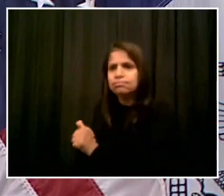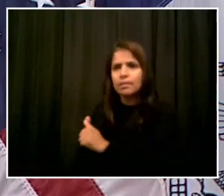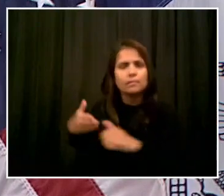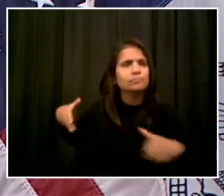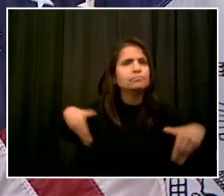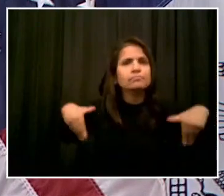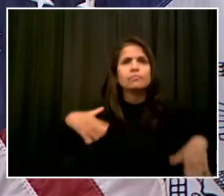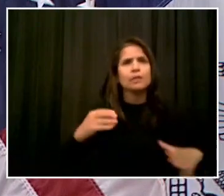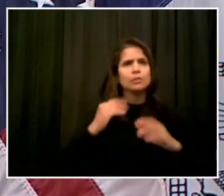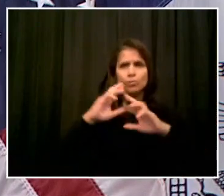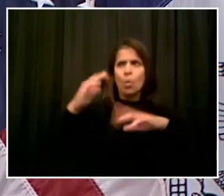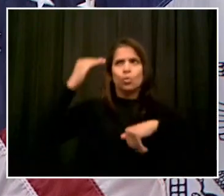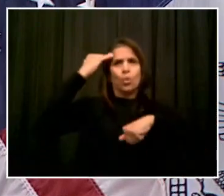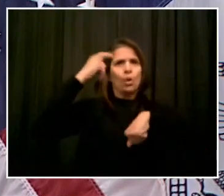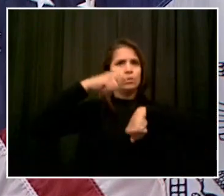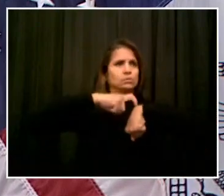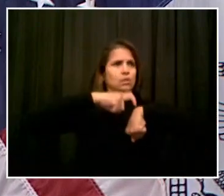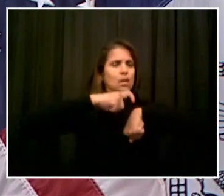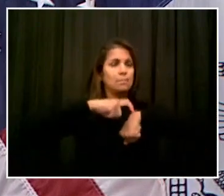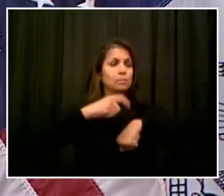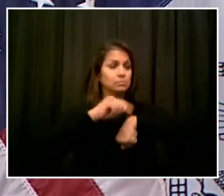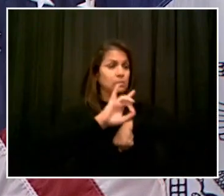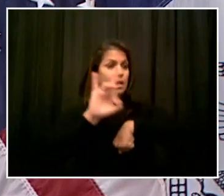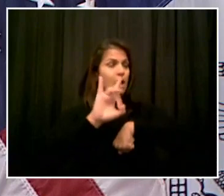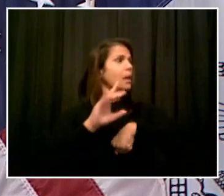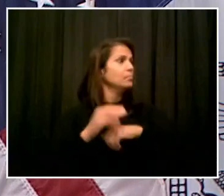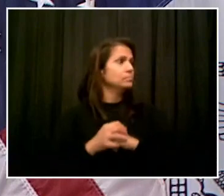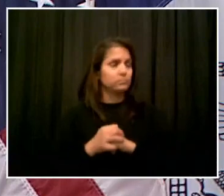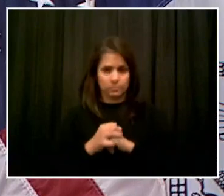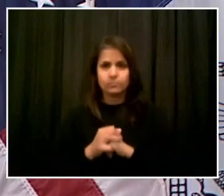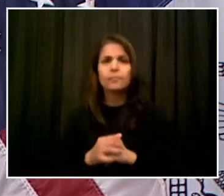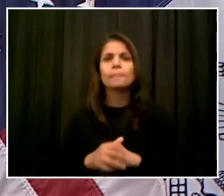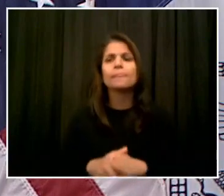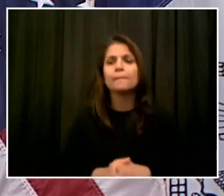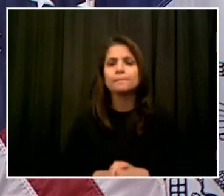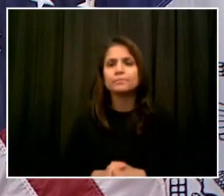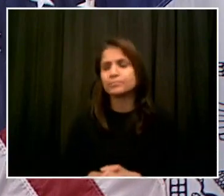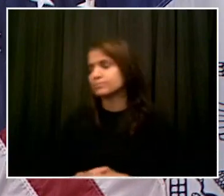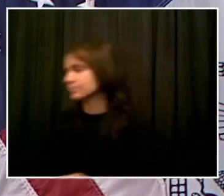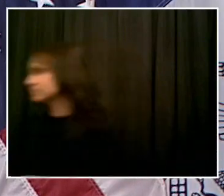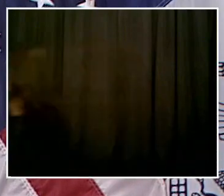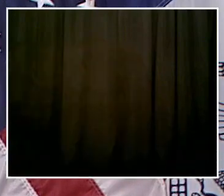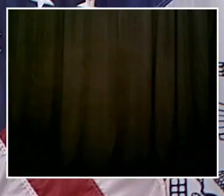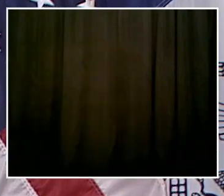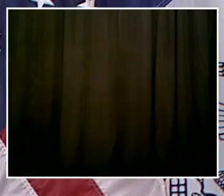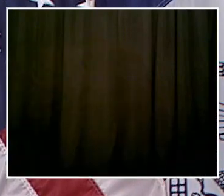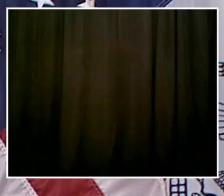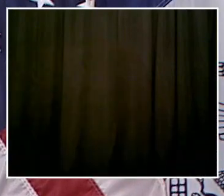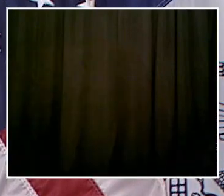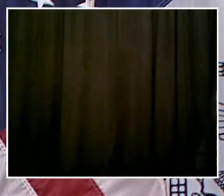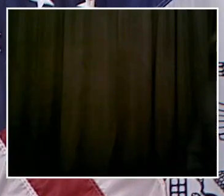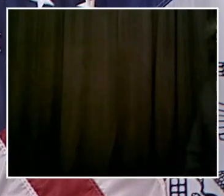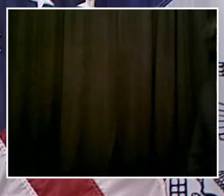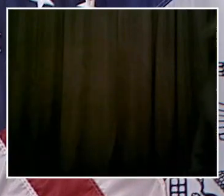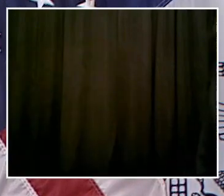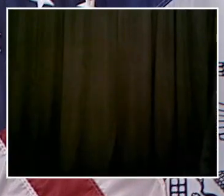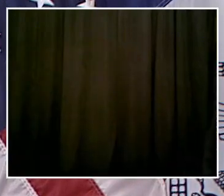EVERY NIGHT THROUGH SUNDAY.